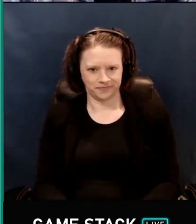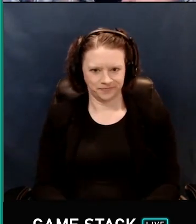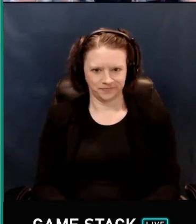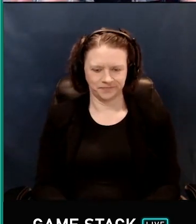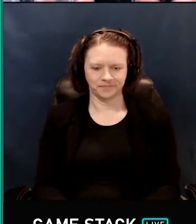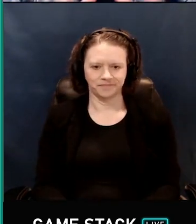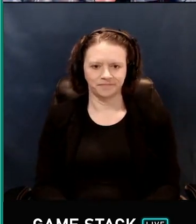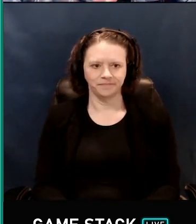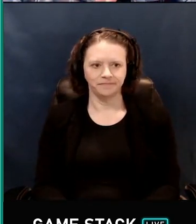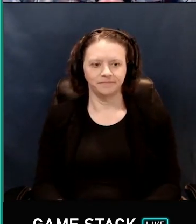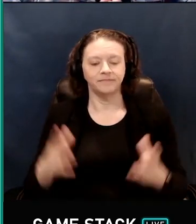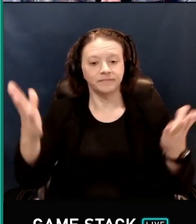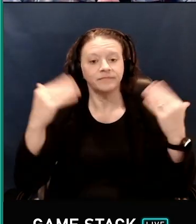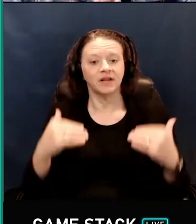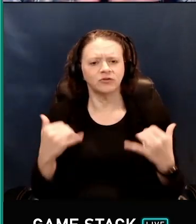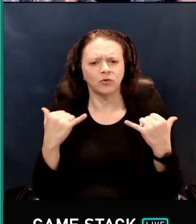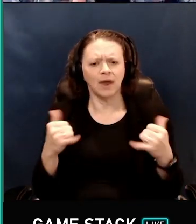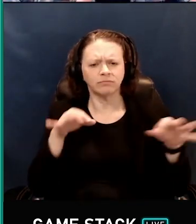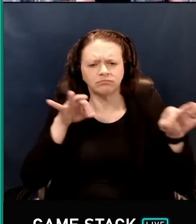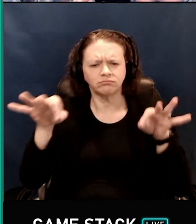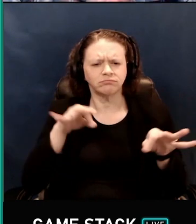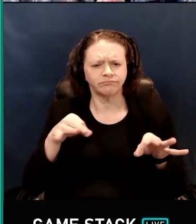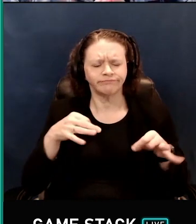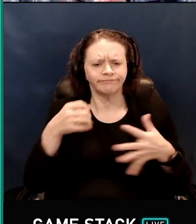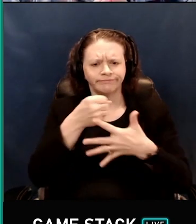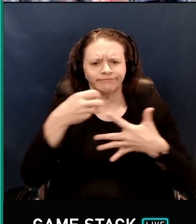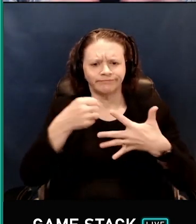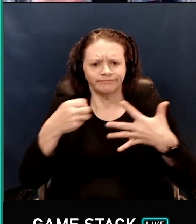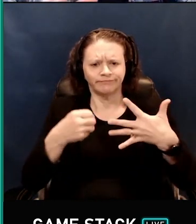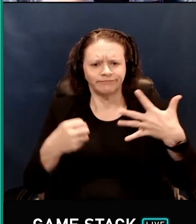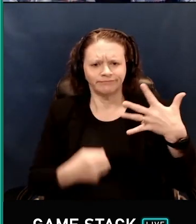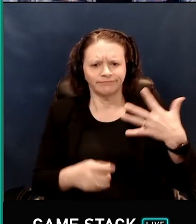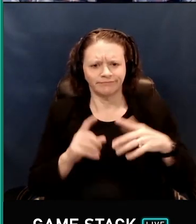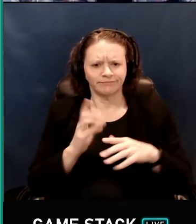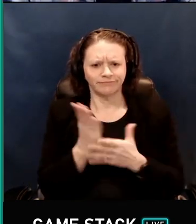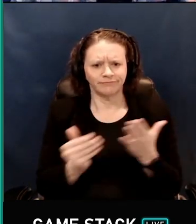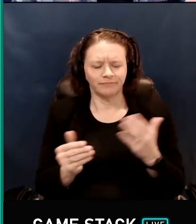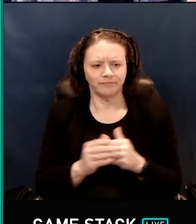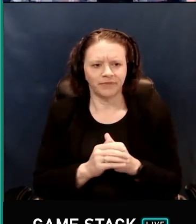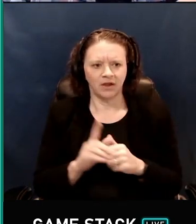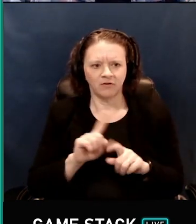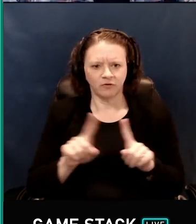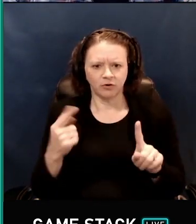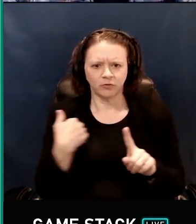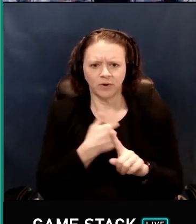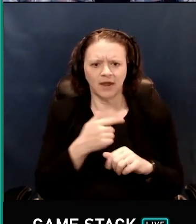Let's get into the details of each individual component. You have the DirectStorage API.